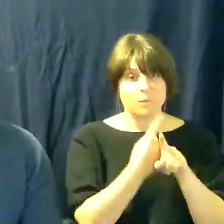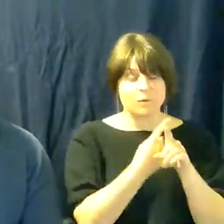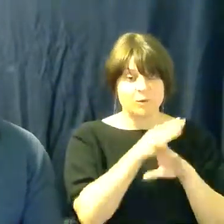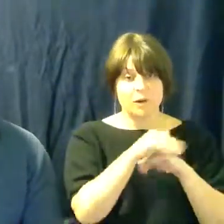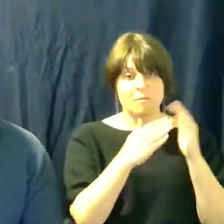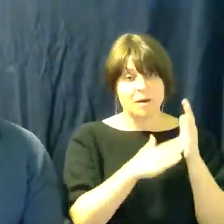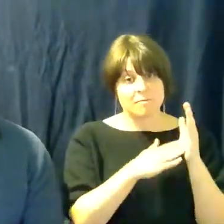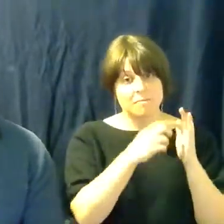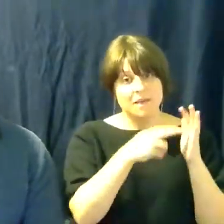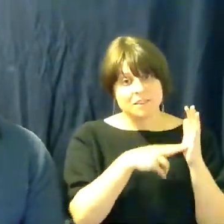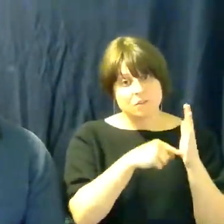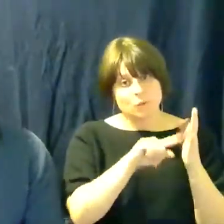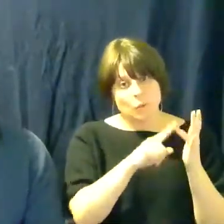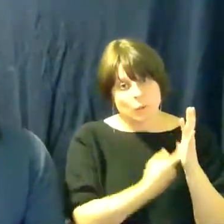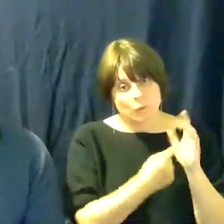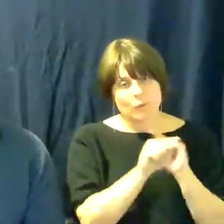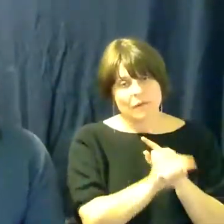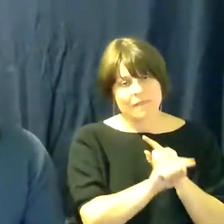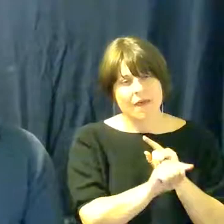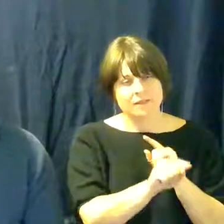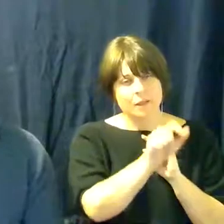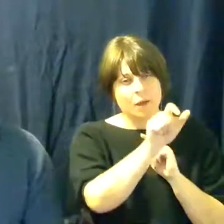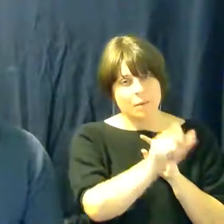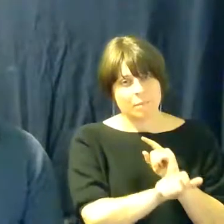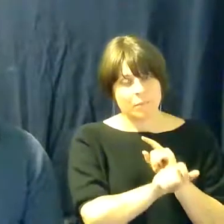still used today.